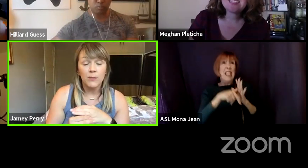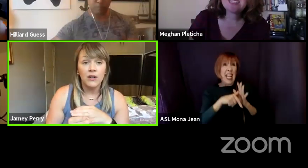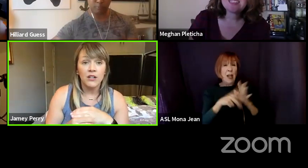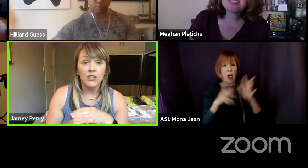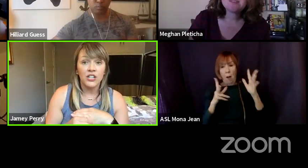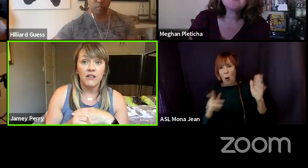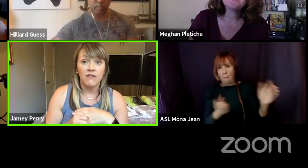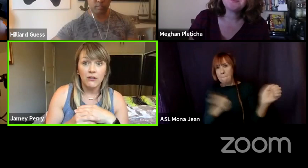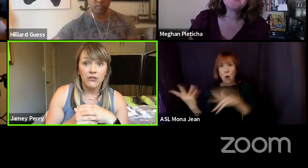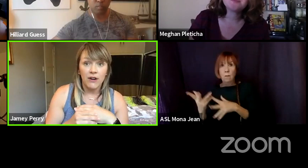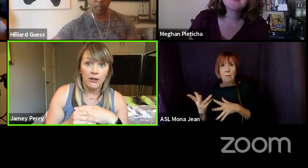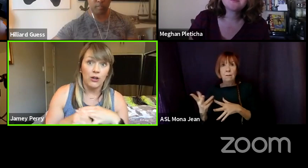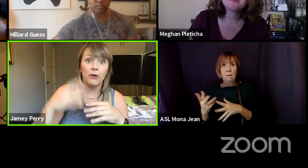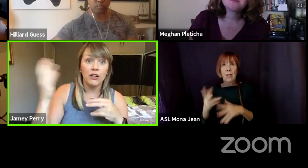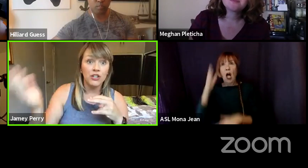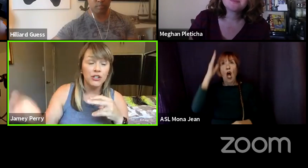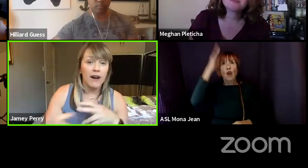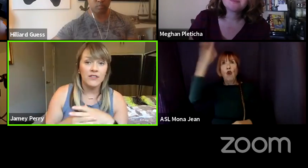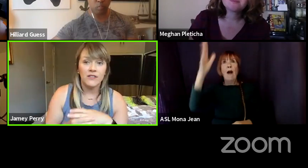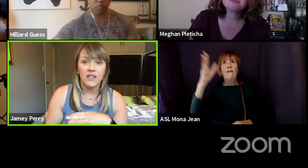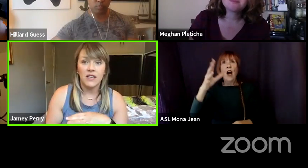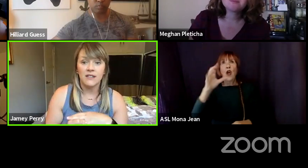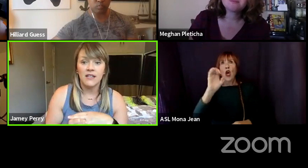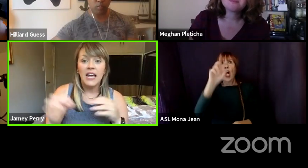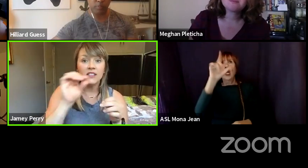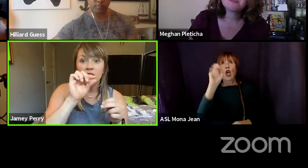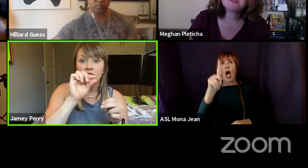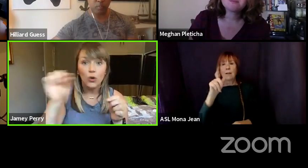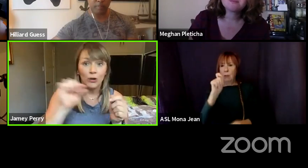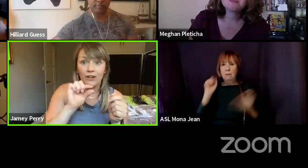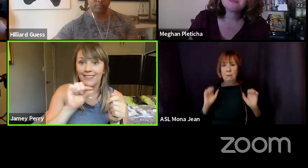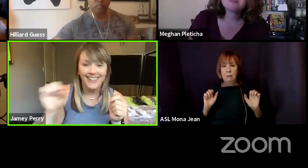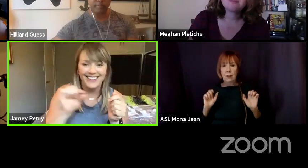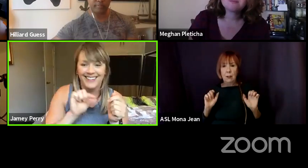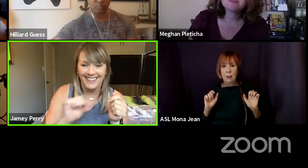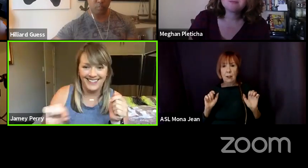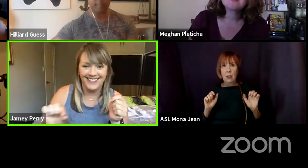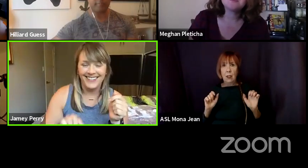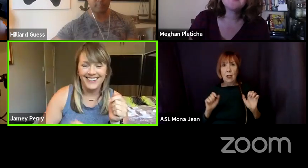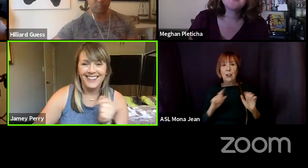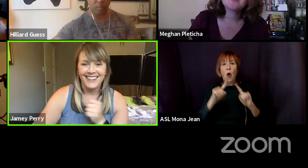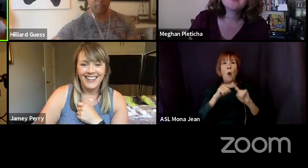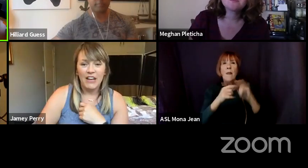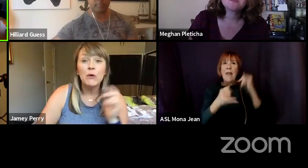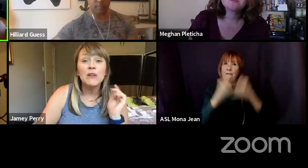and once you get to production drafts of things. It's short. Yeah.